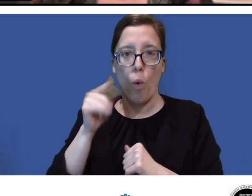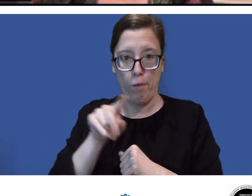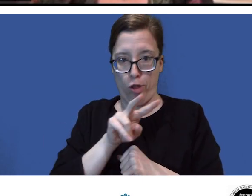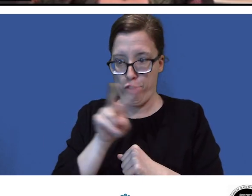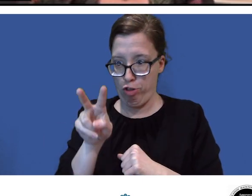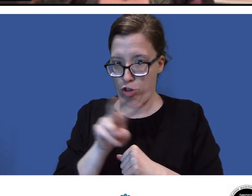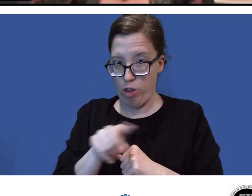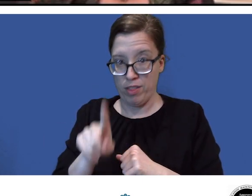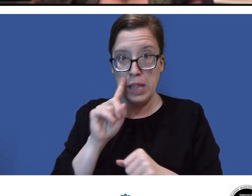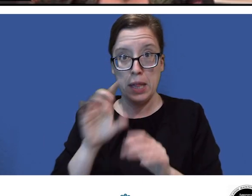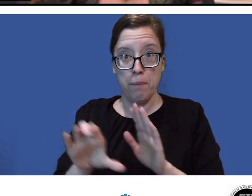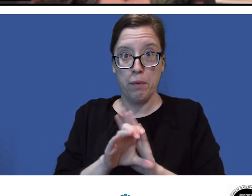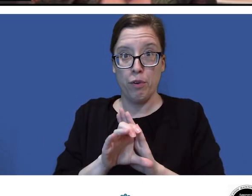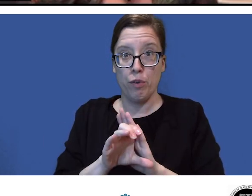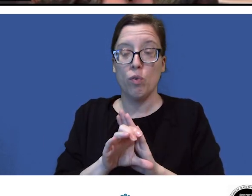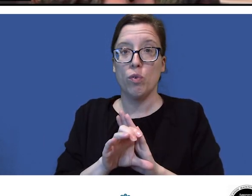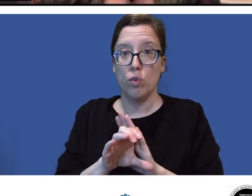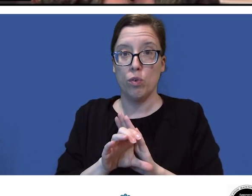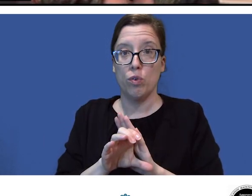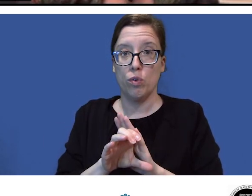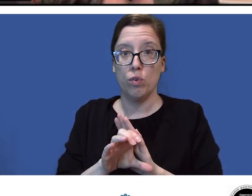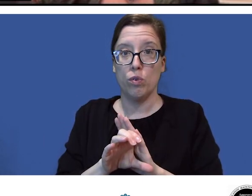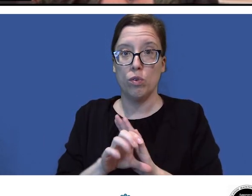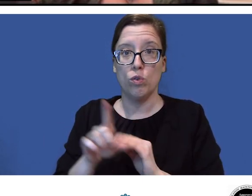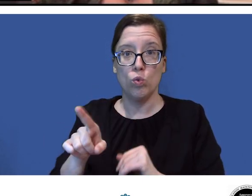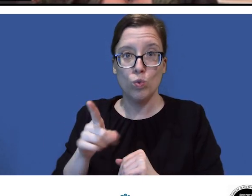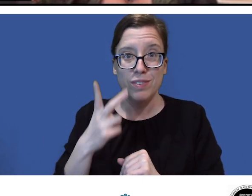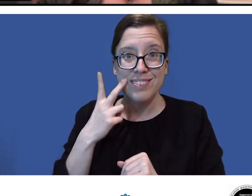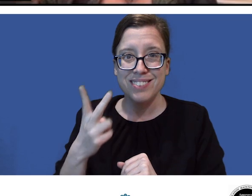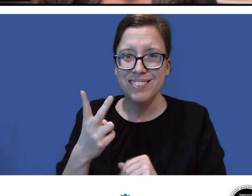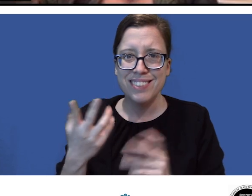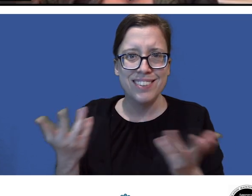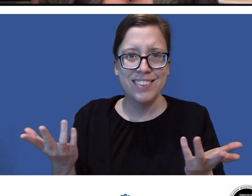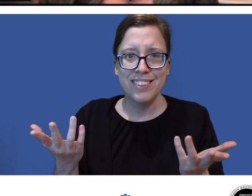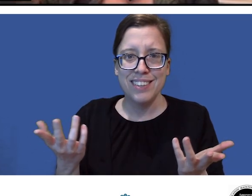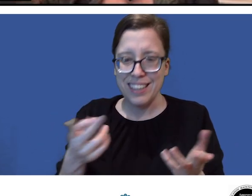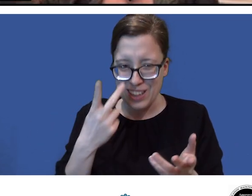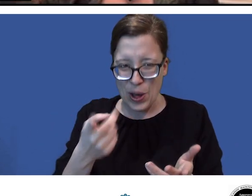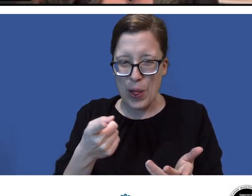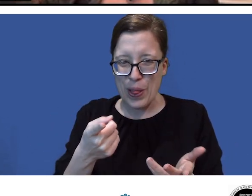you'll see they're just kids, right? Lots of them wear glasses.